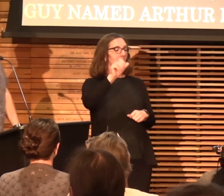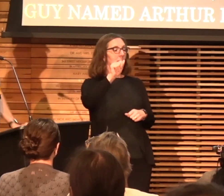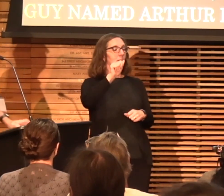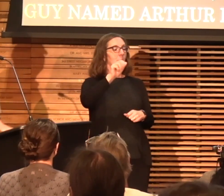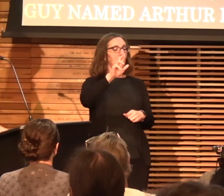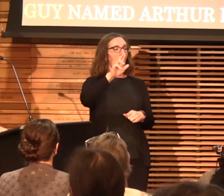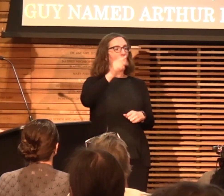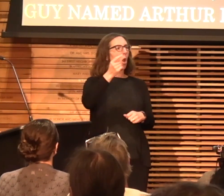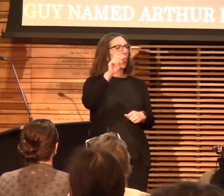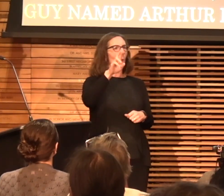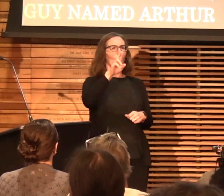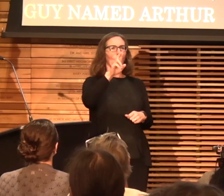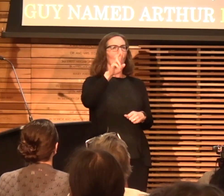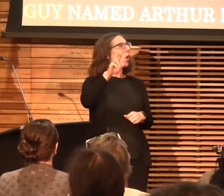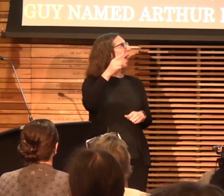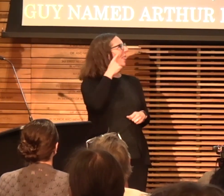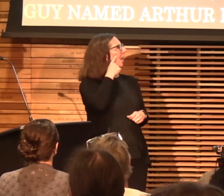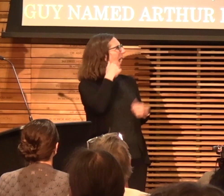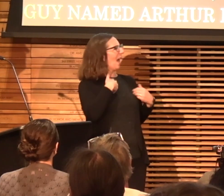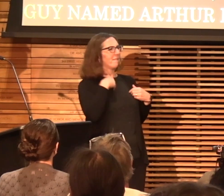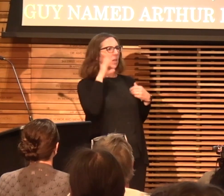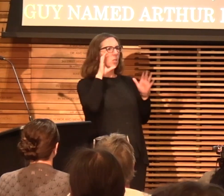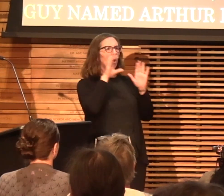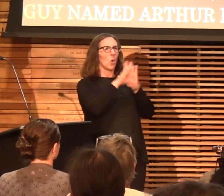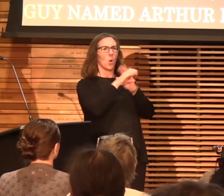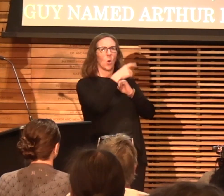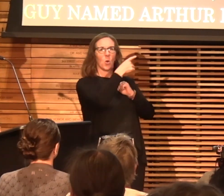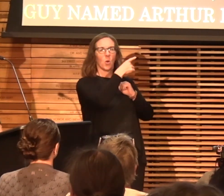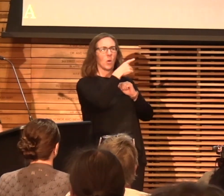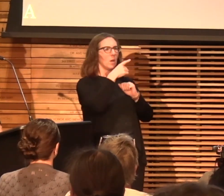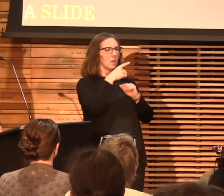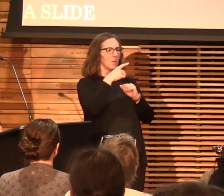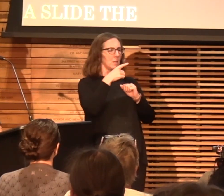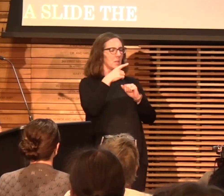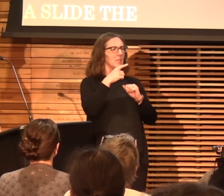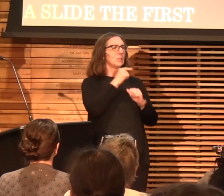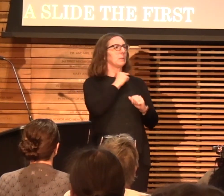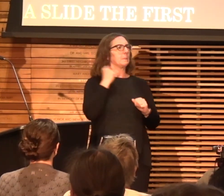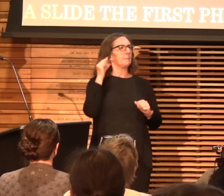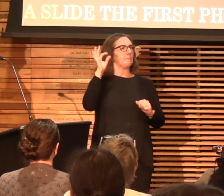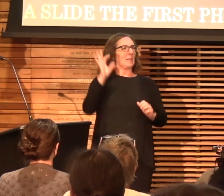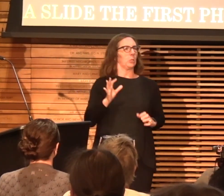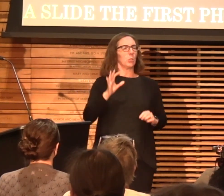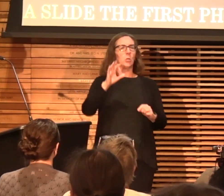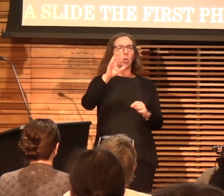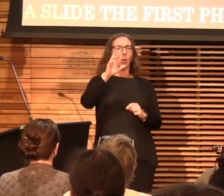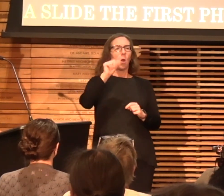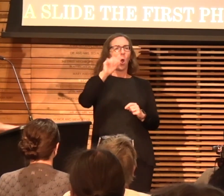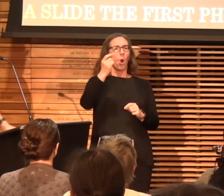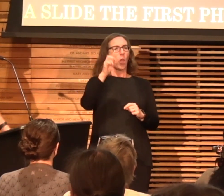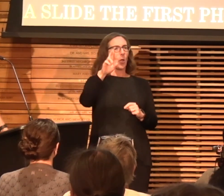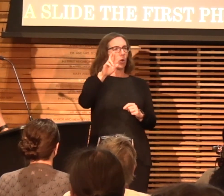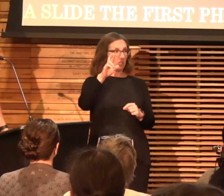I think we've got a slide, the first photo, if it's there. Is there...